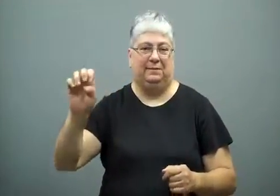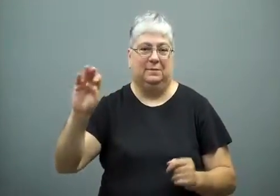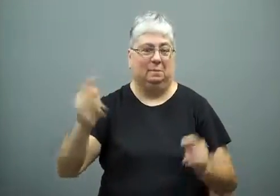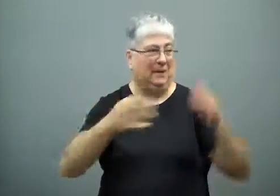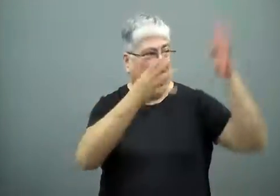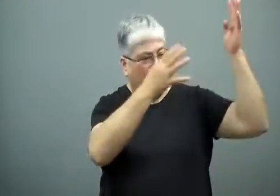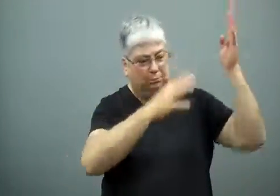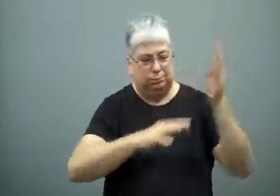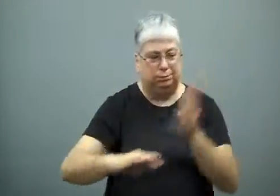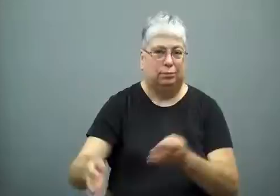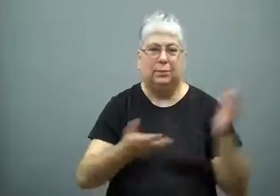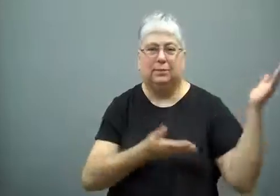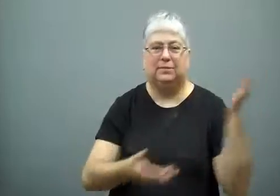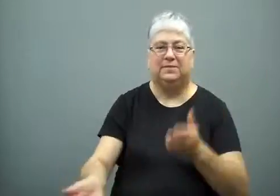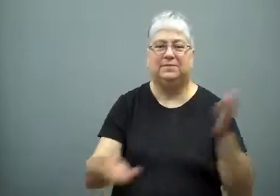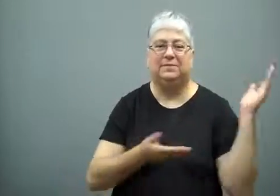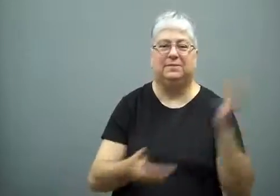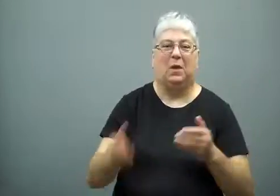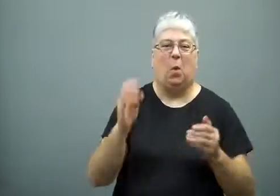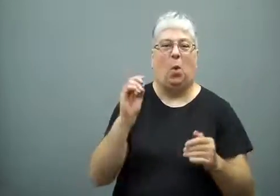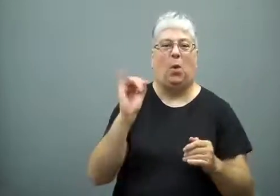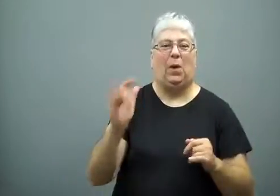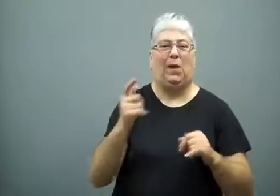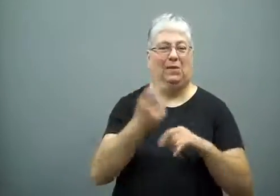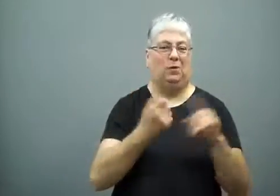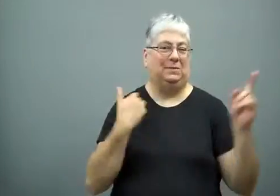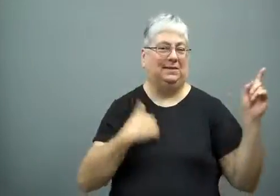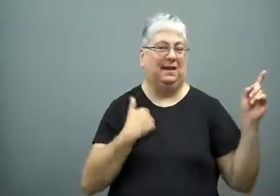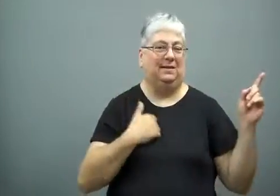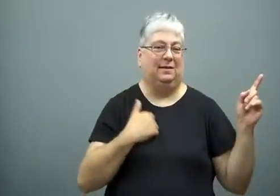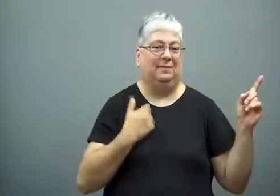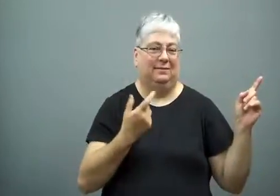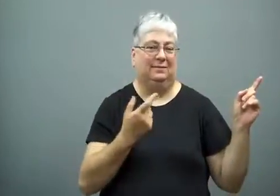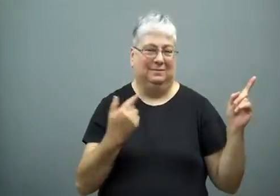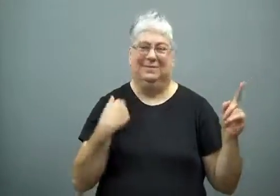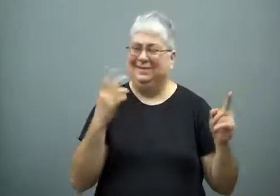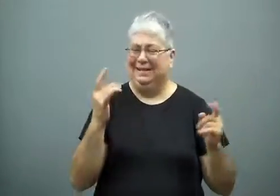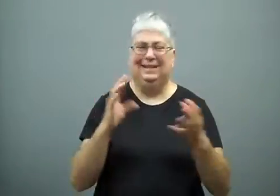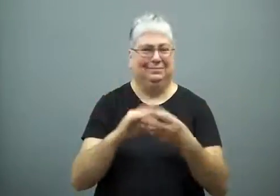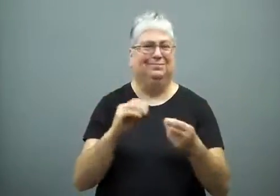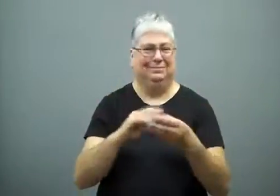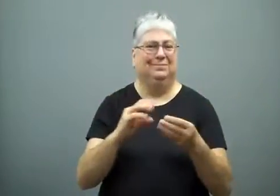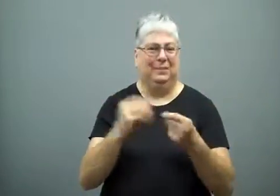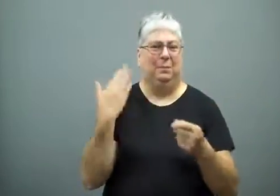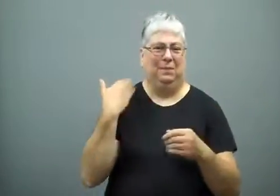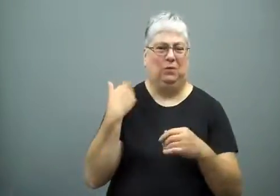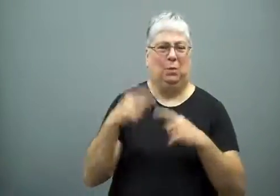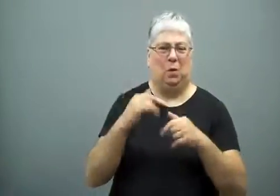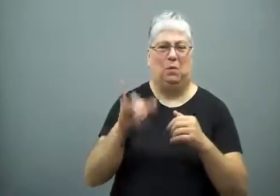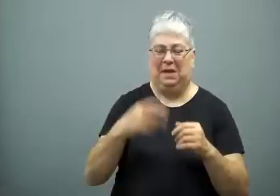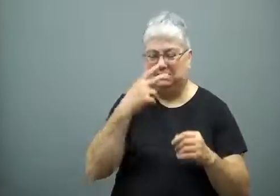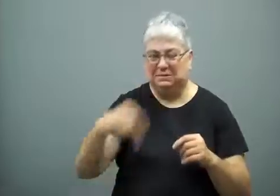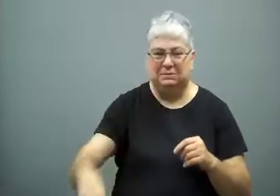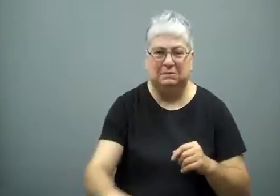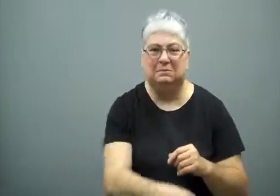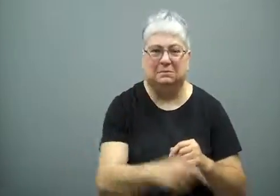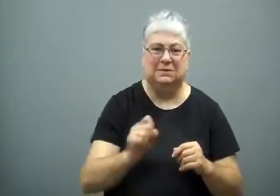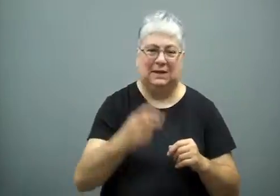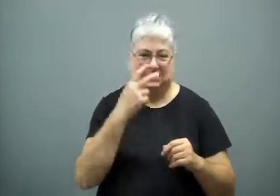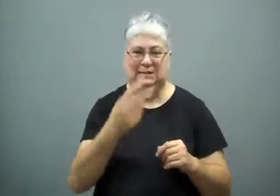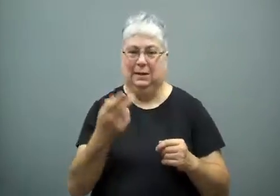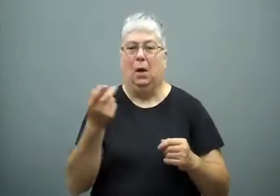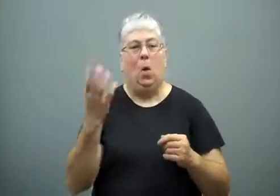This would bring oil from Canada.